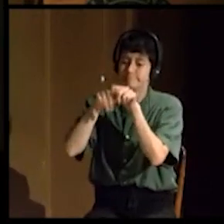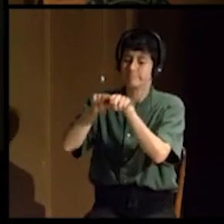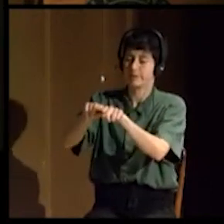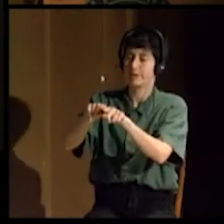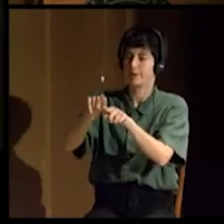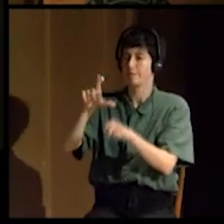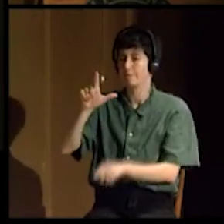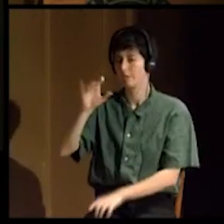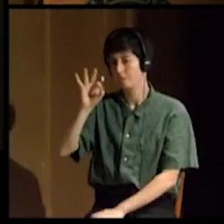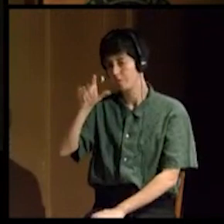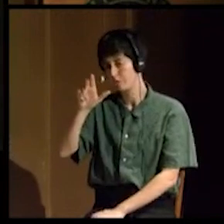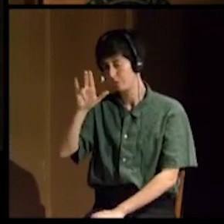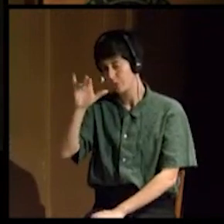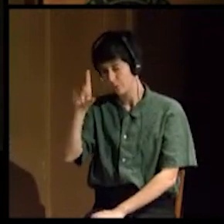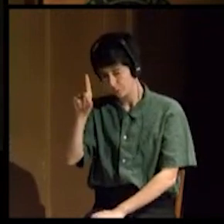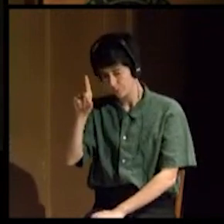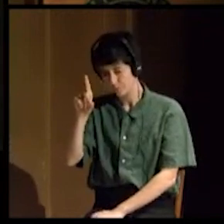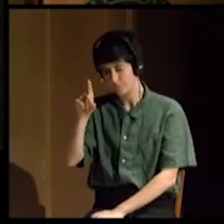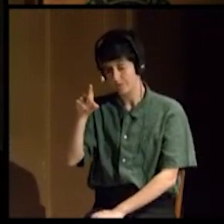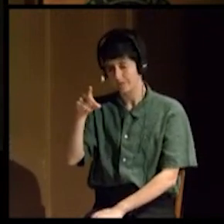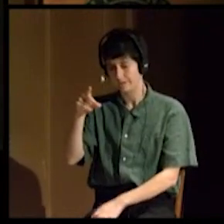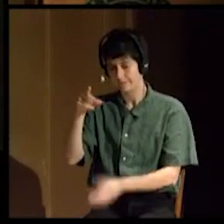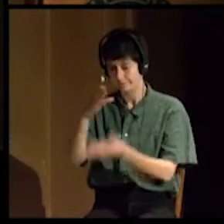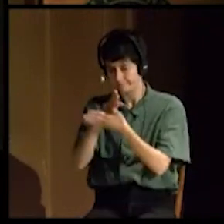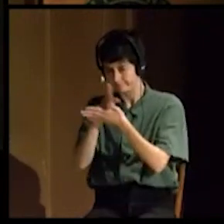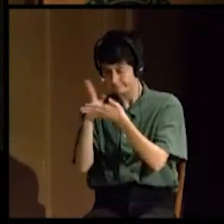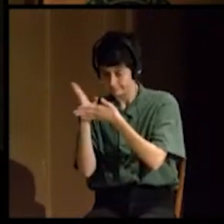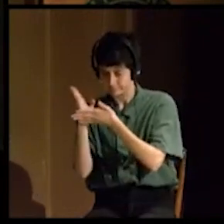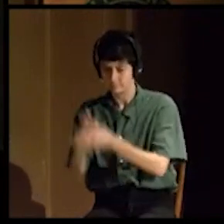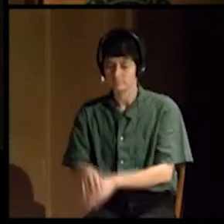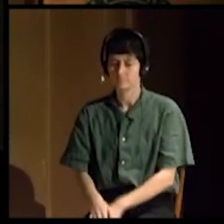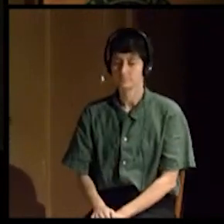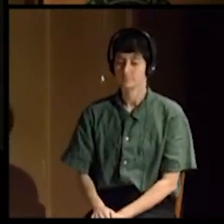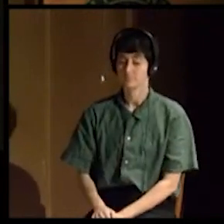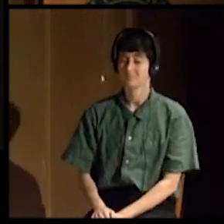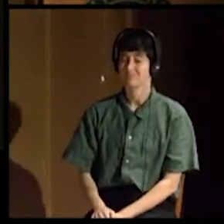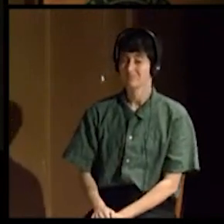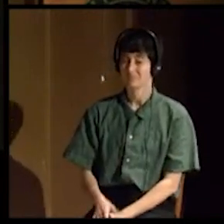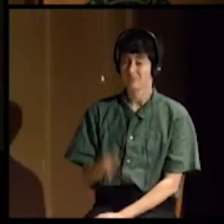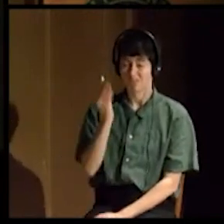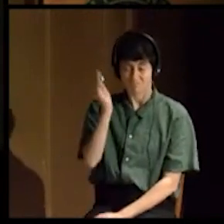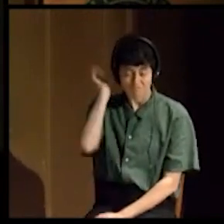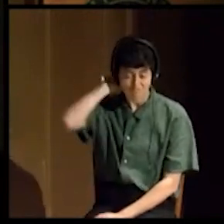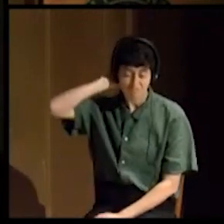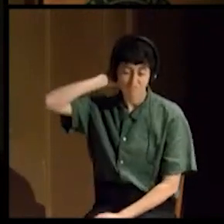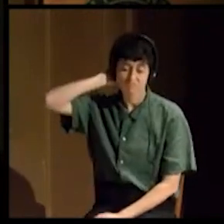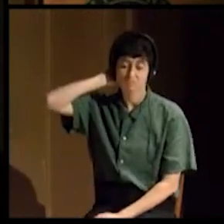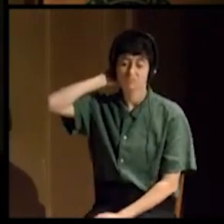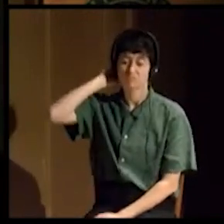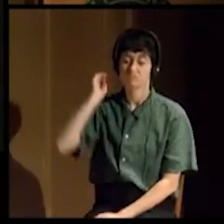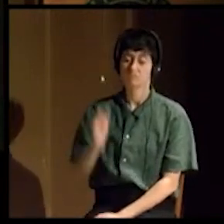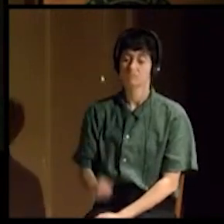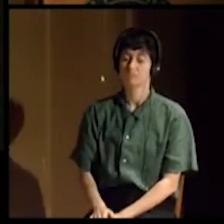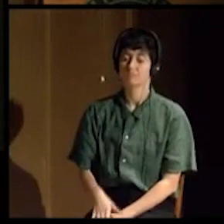The big takeaways that earth does not form this high silica layer as continents owing to the presence of water and subduction zone Magnus.